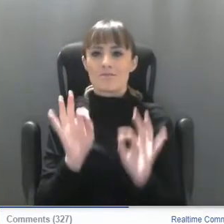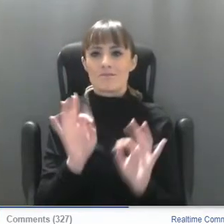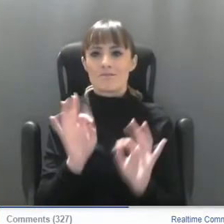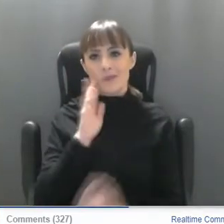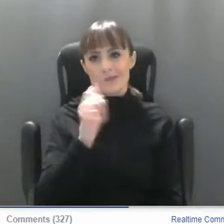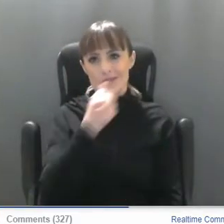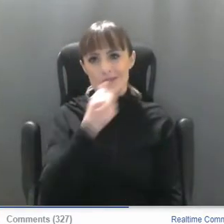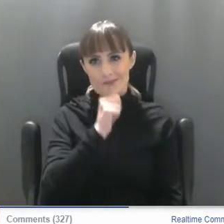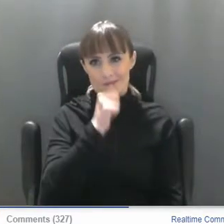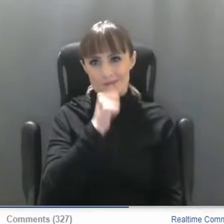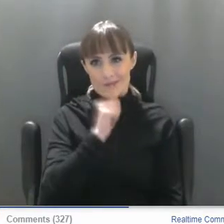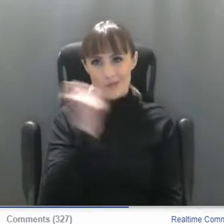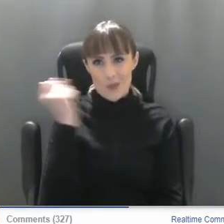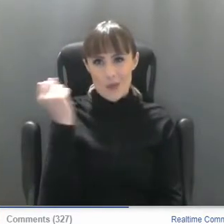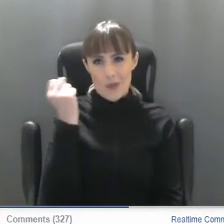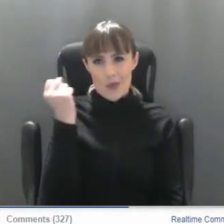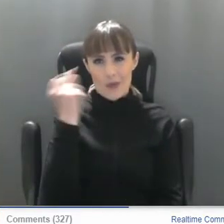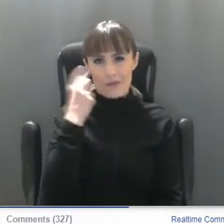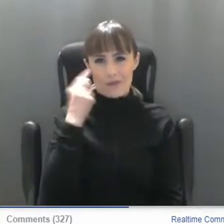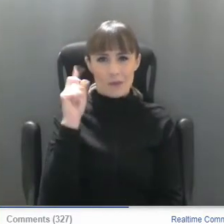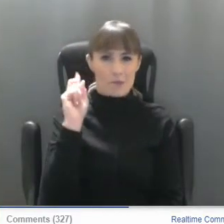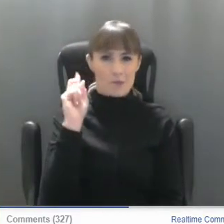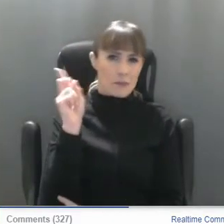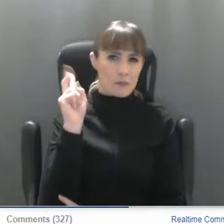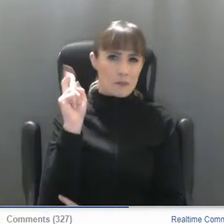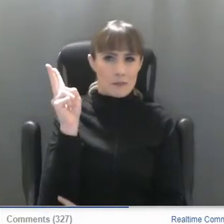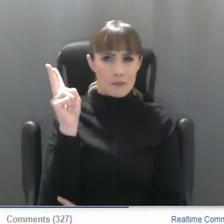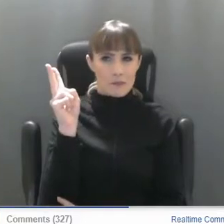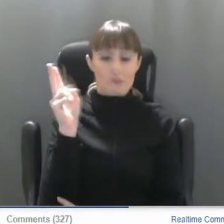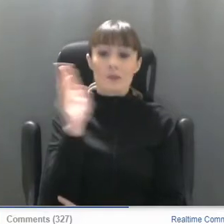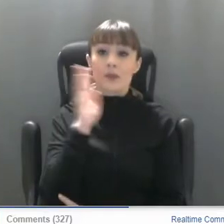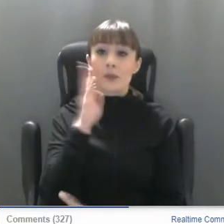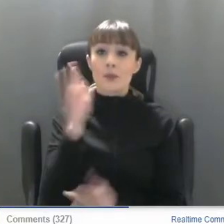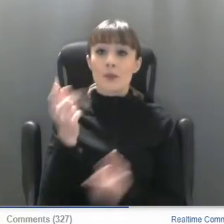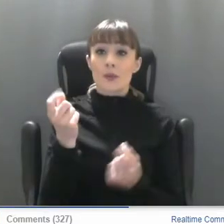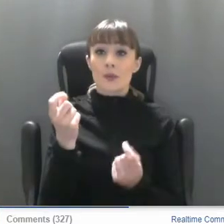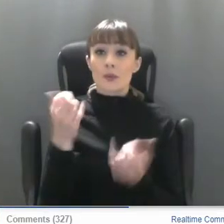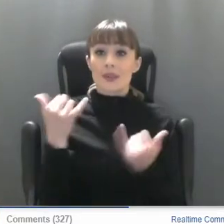I'm gonna be taking you guys on a little bit of a walking tour today. Yes April,